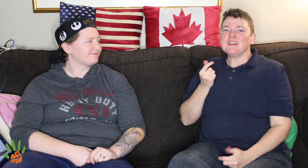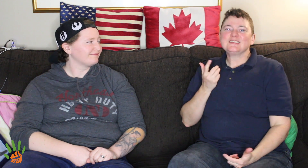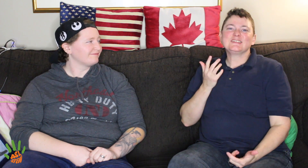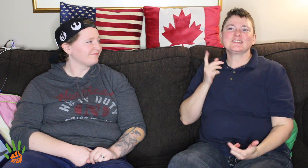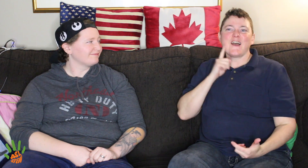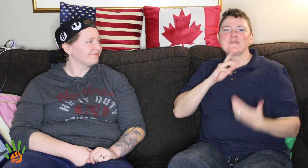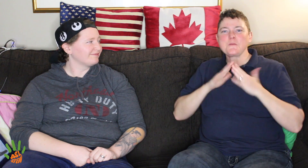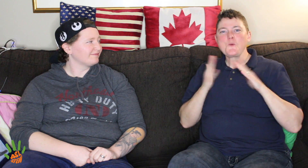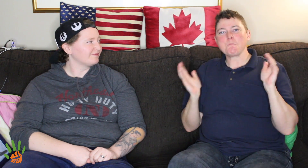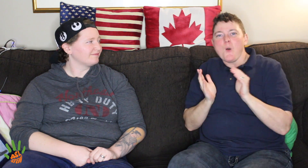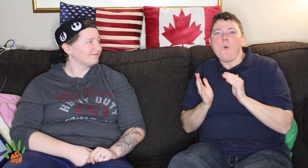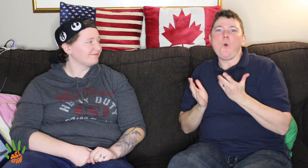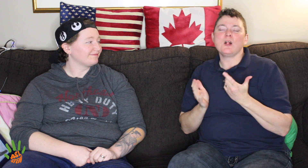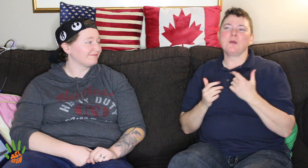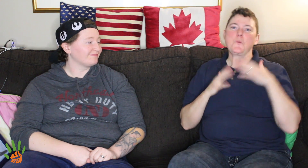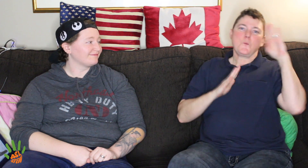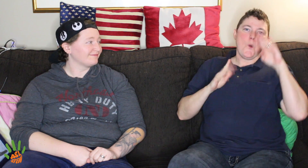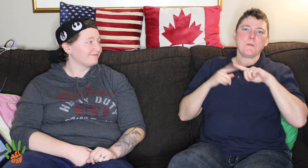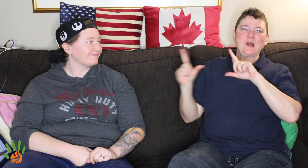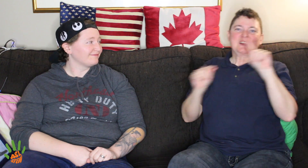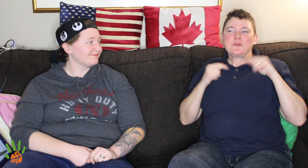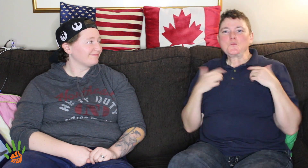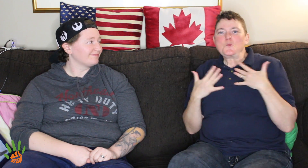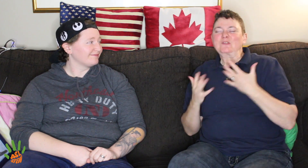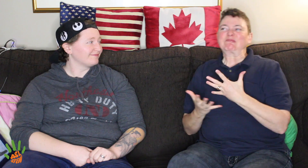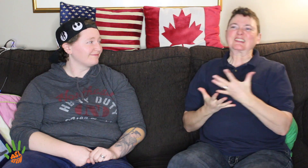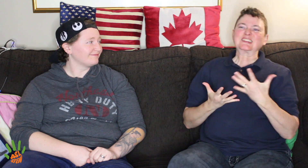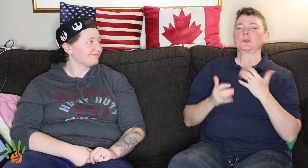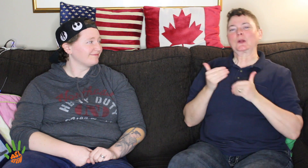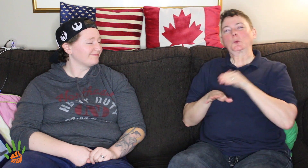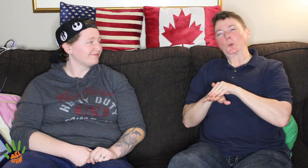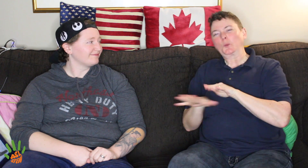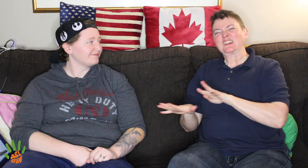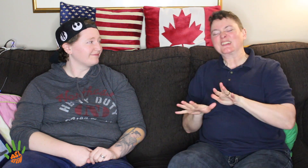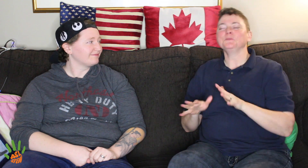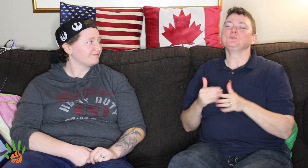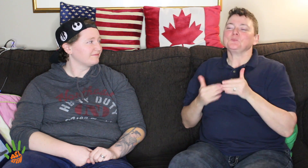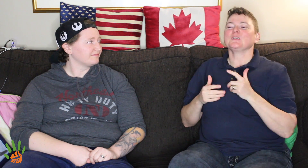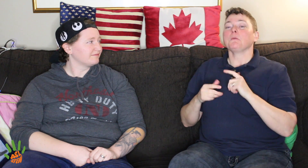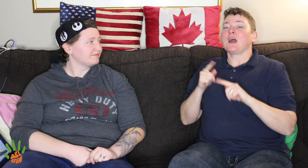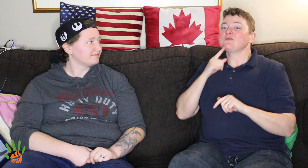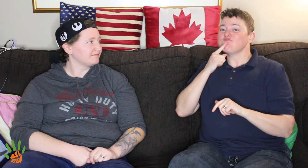But I know there's a very small Deaf community and I was concerned about gossip at that point So I kind of just wanted to take it very slow.